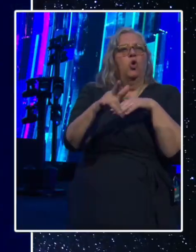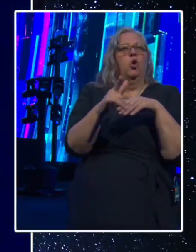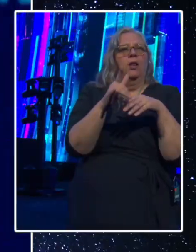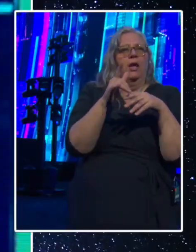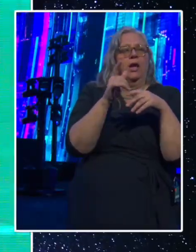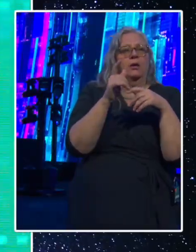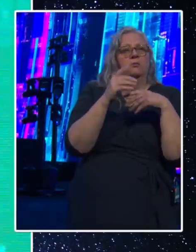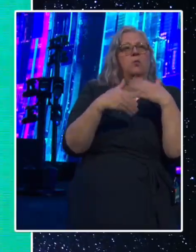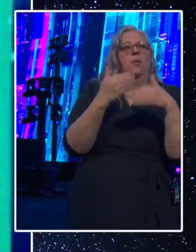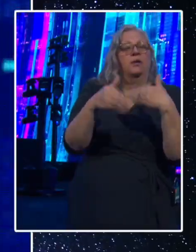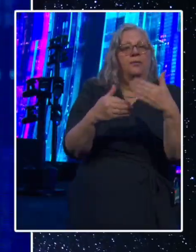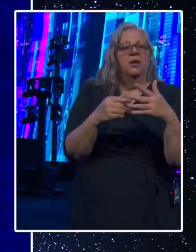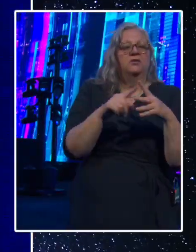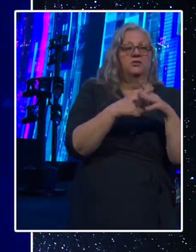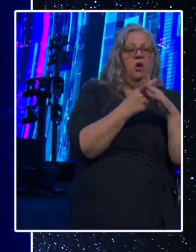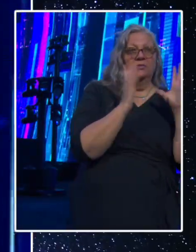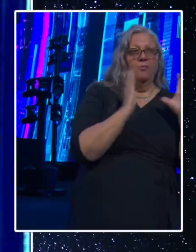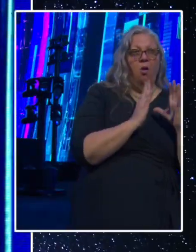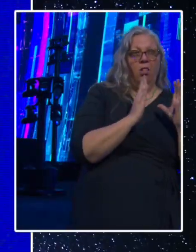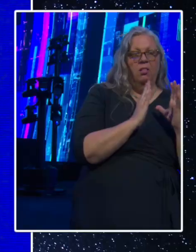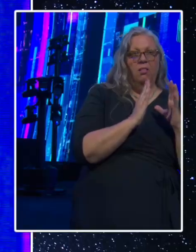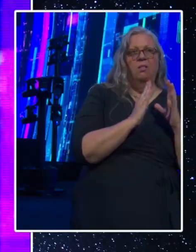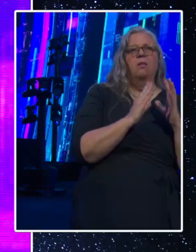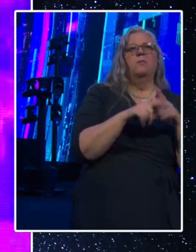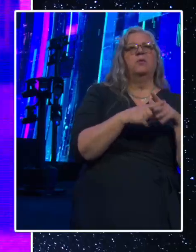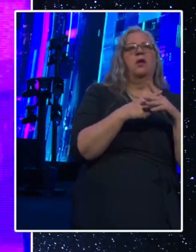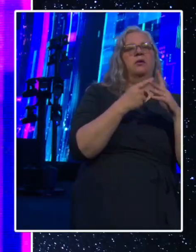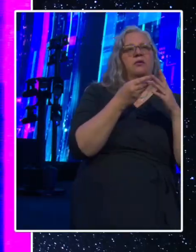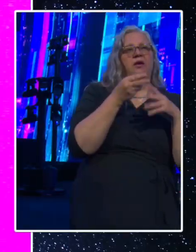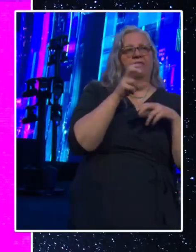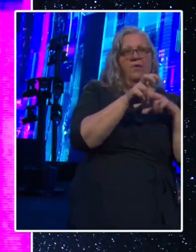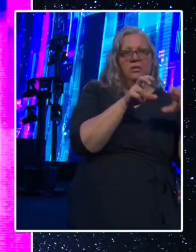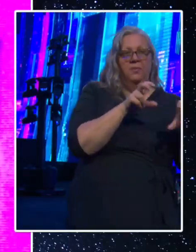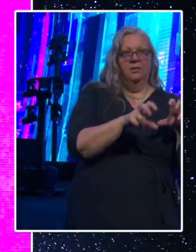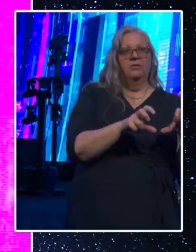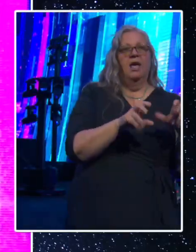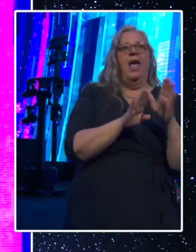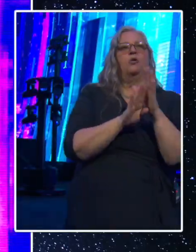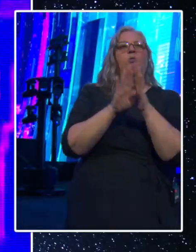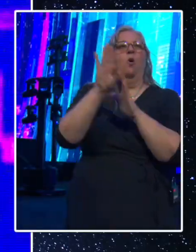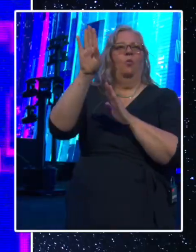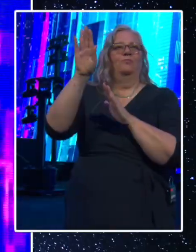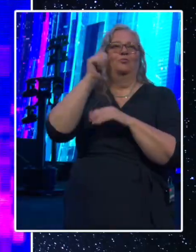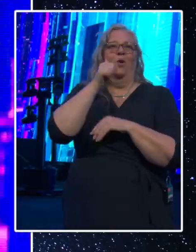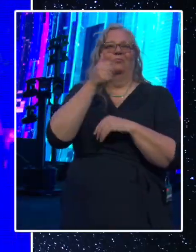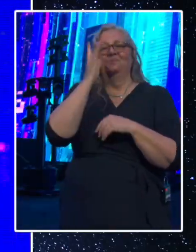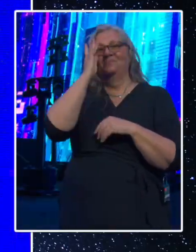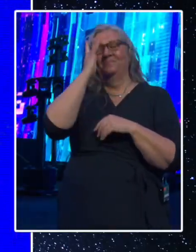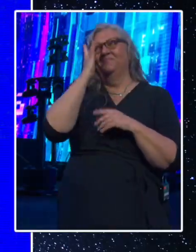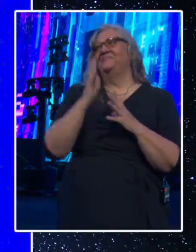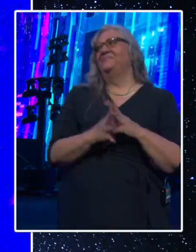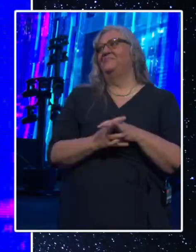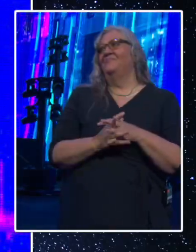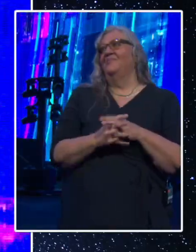This is an excellent way to start small, protect your investments, and grow with your AI needs tomorrow.